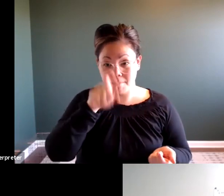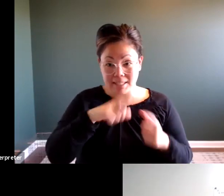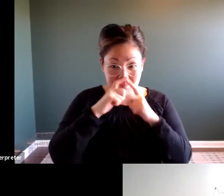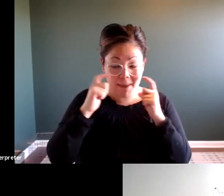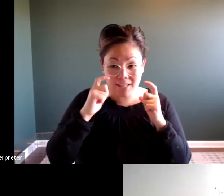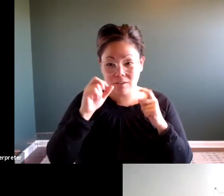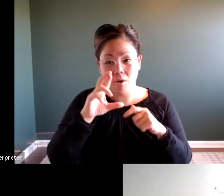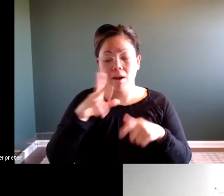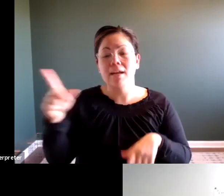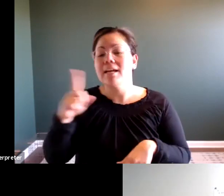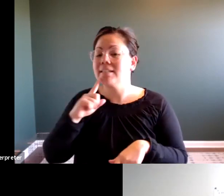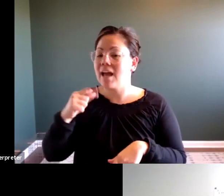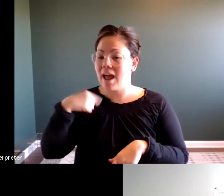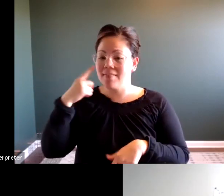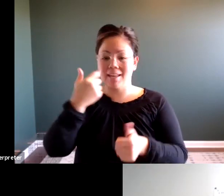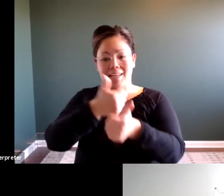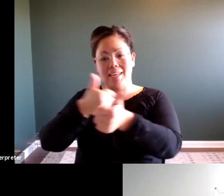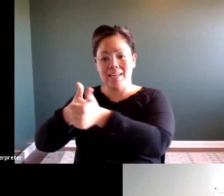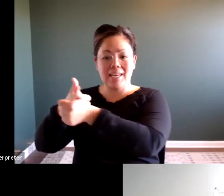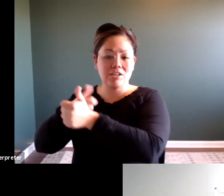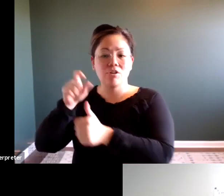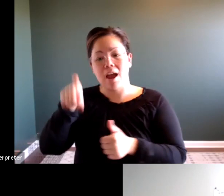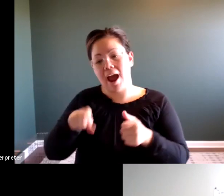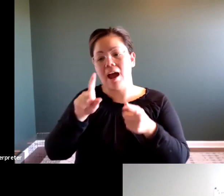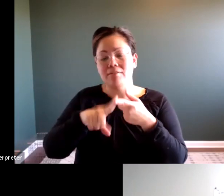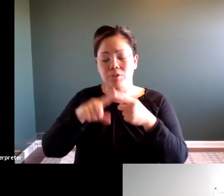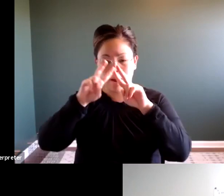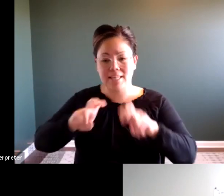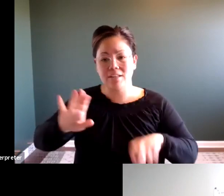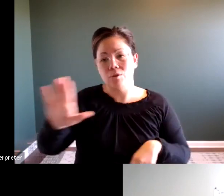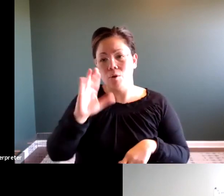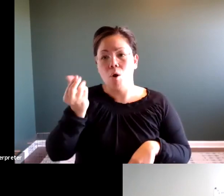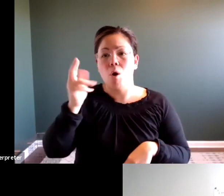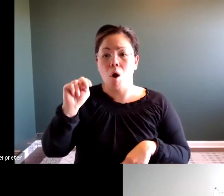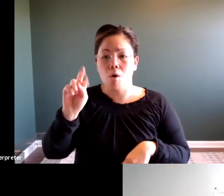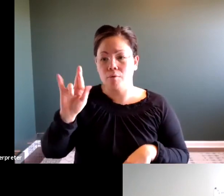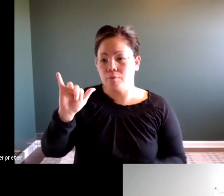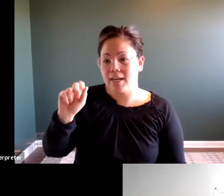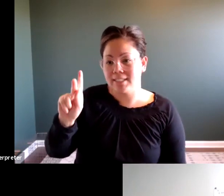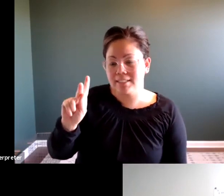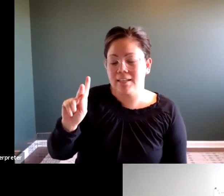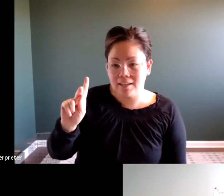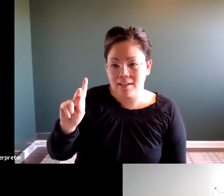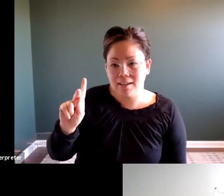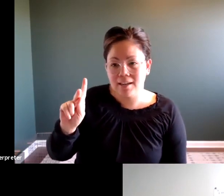people need to assess their own risk and we have such wonderful things now that who knew we'd all be so good at Zoom